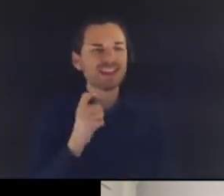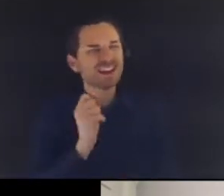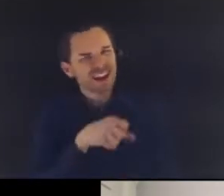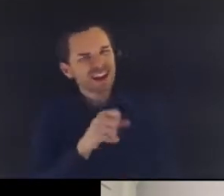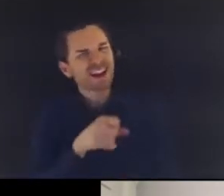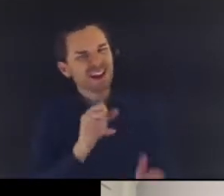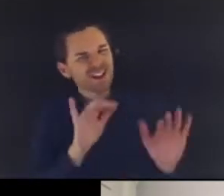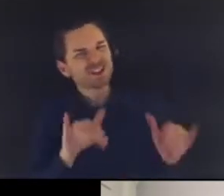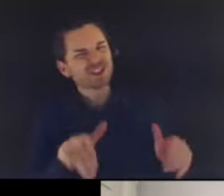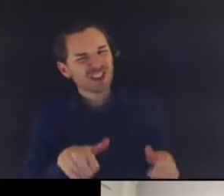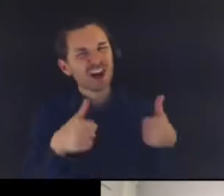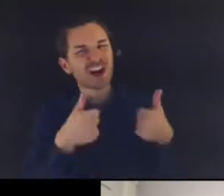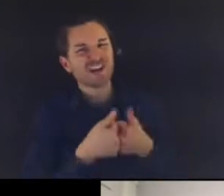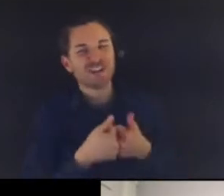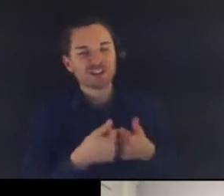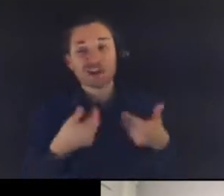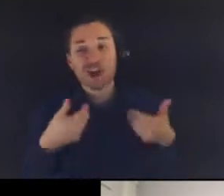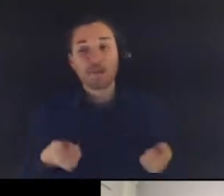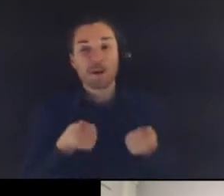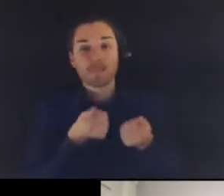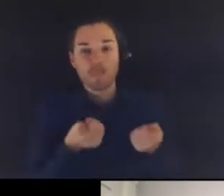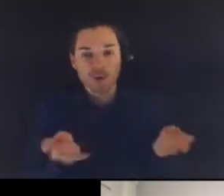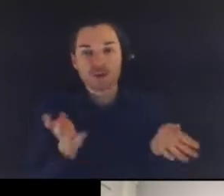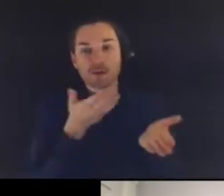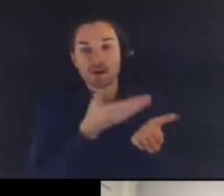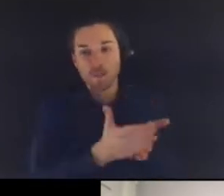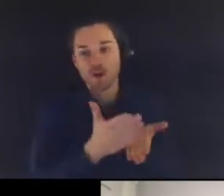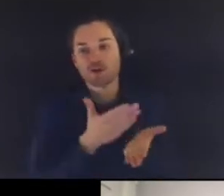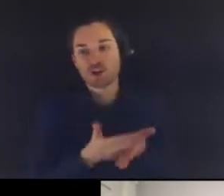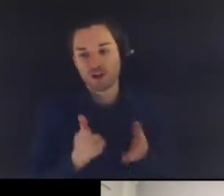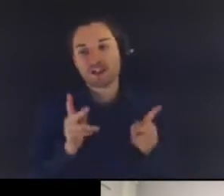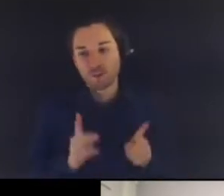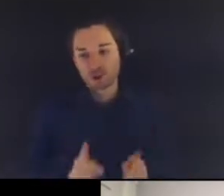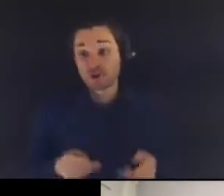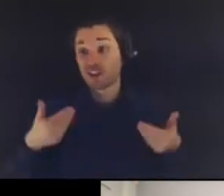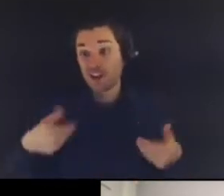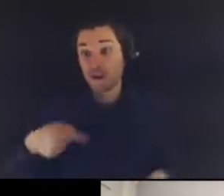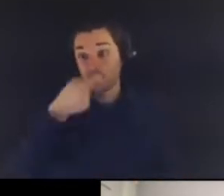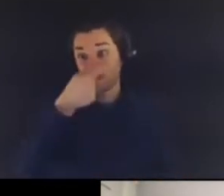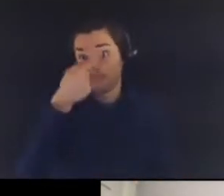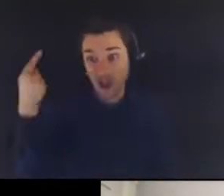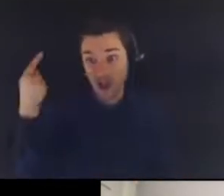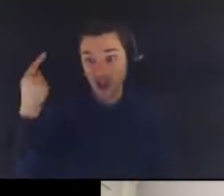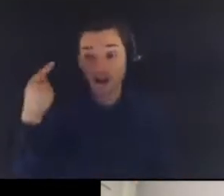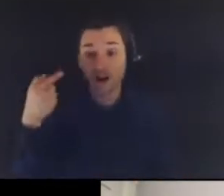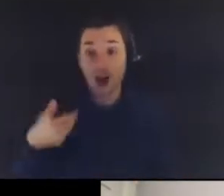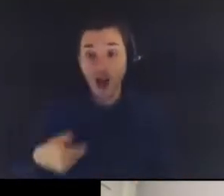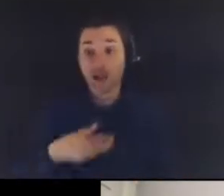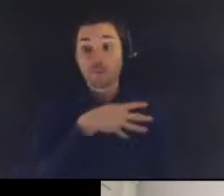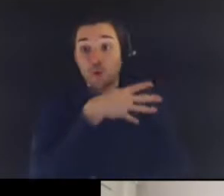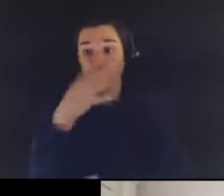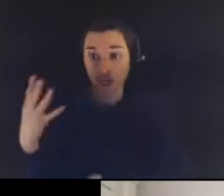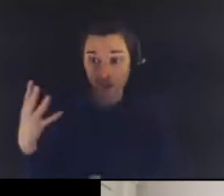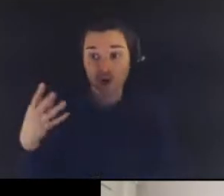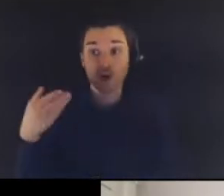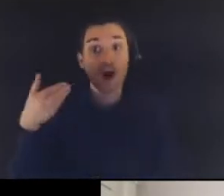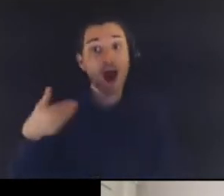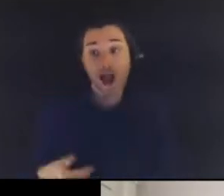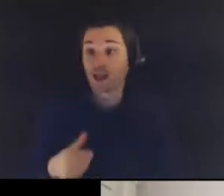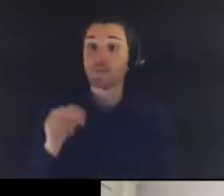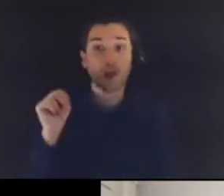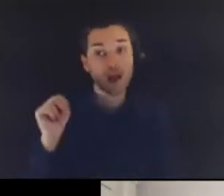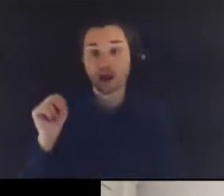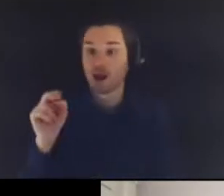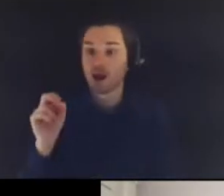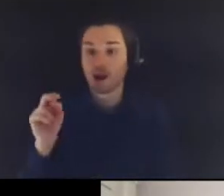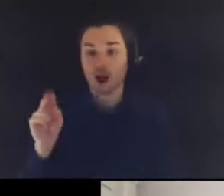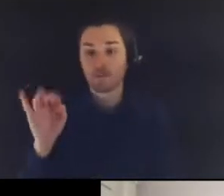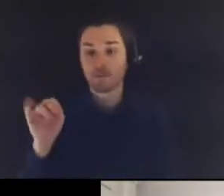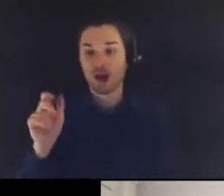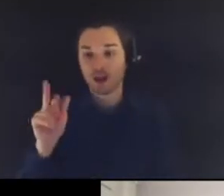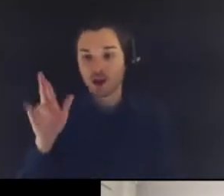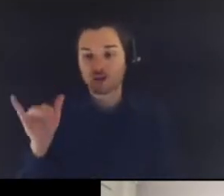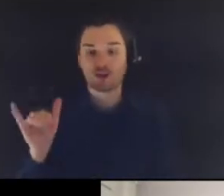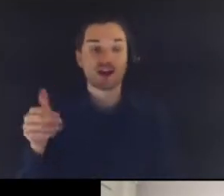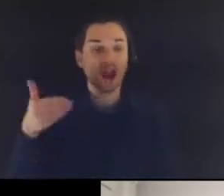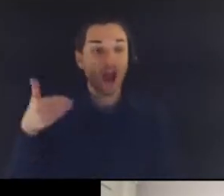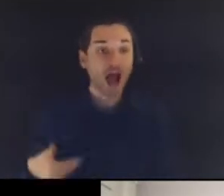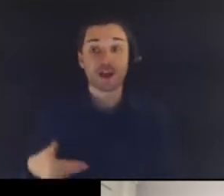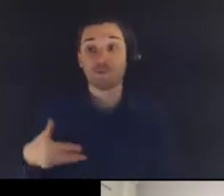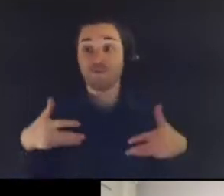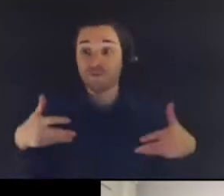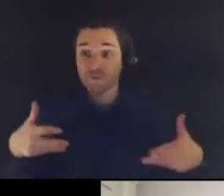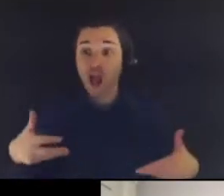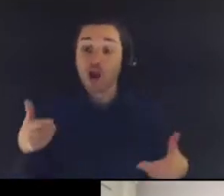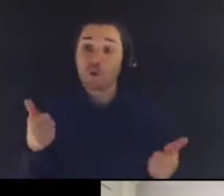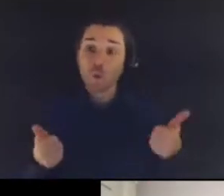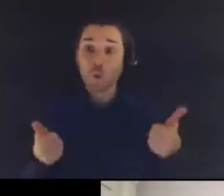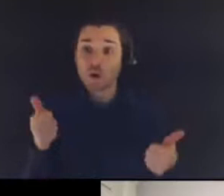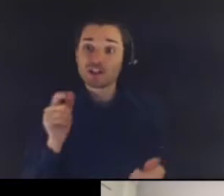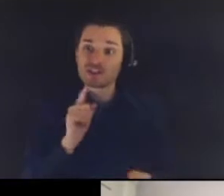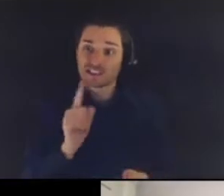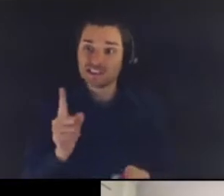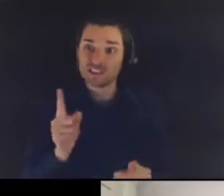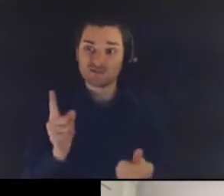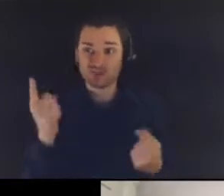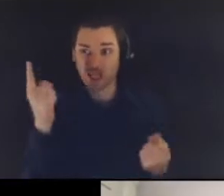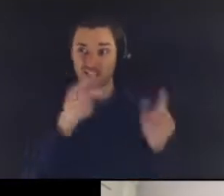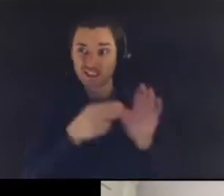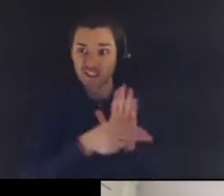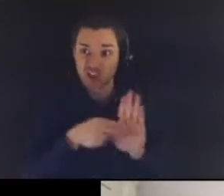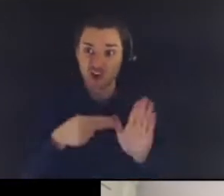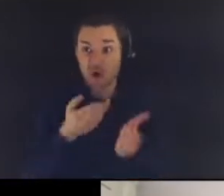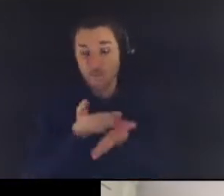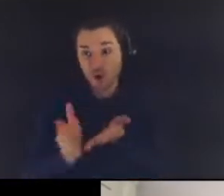person. I m Black. I m queer. I m non-binary. I m fat, which is considered a marginalization